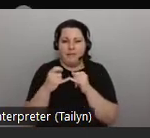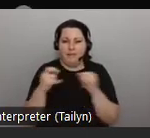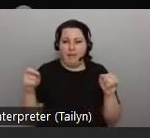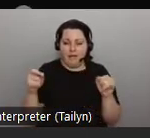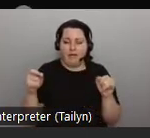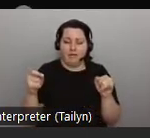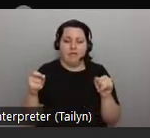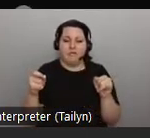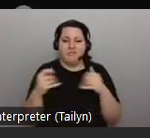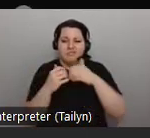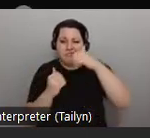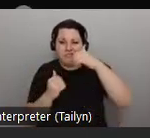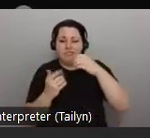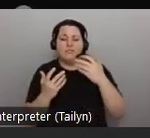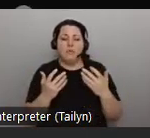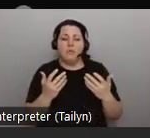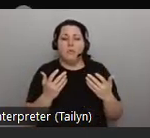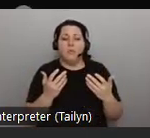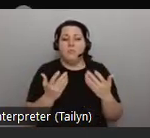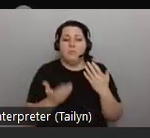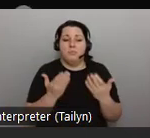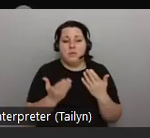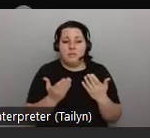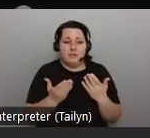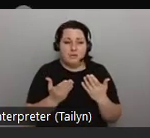column first and then the next. So if the intent is to have it jump from one to the other